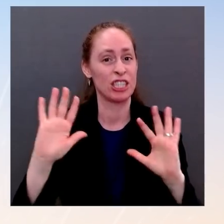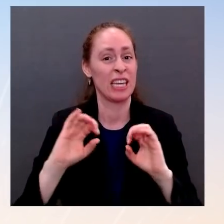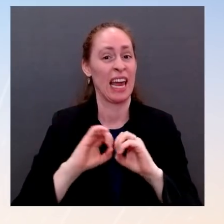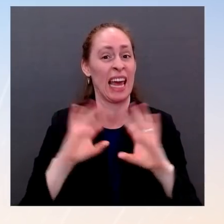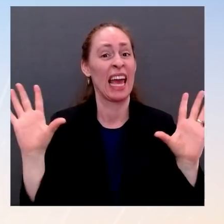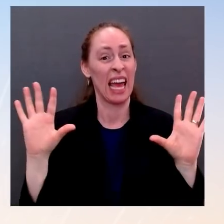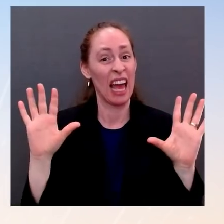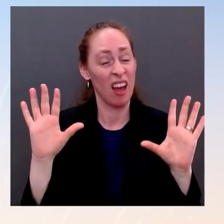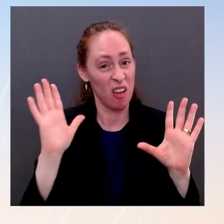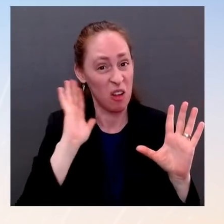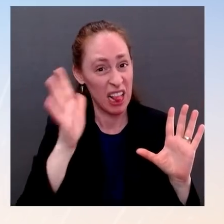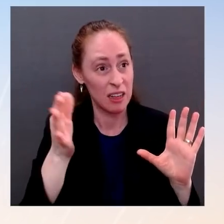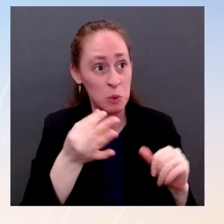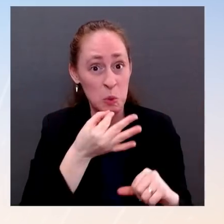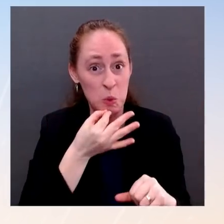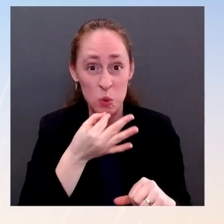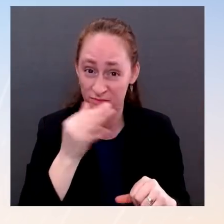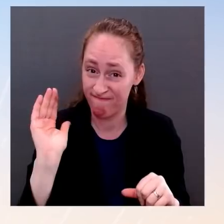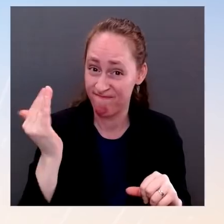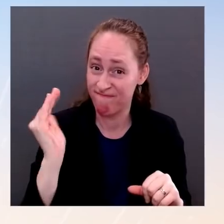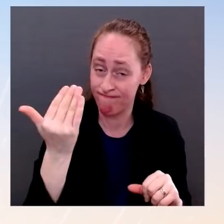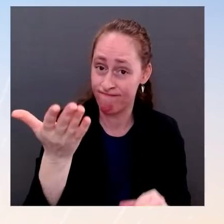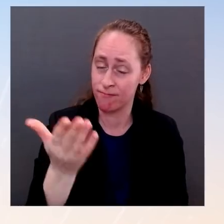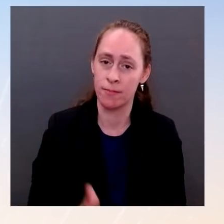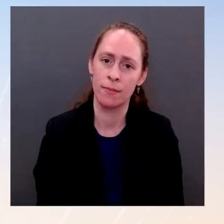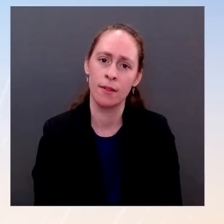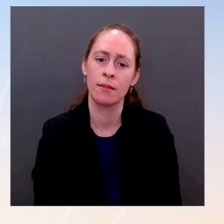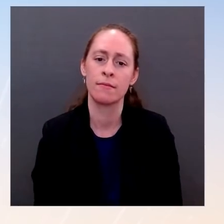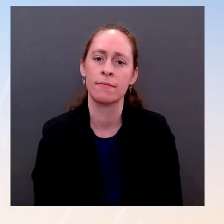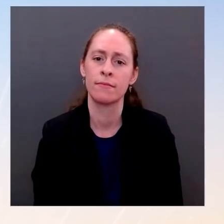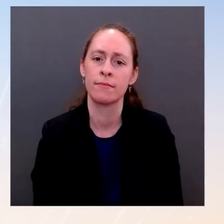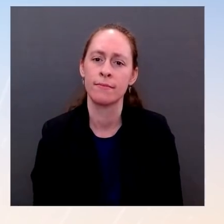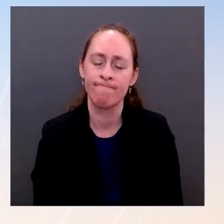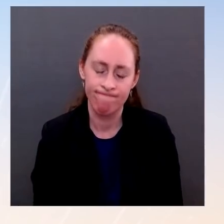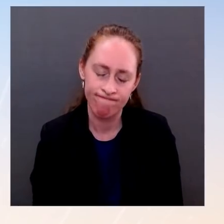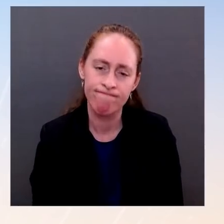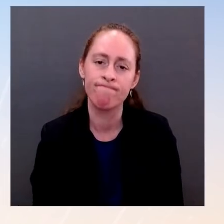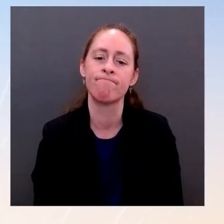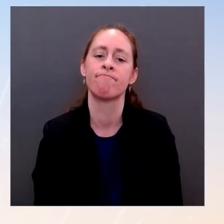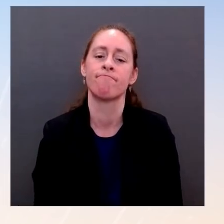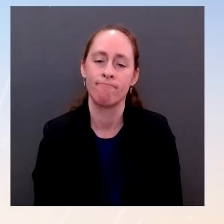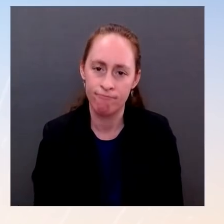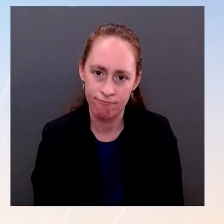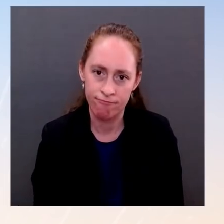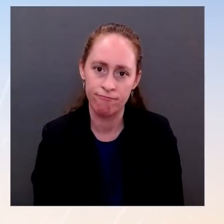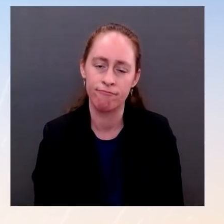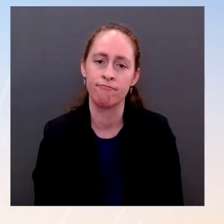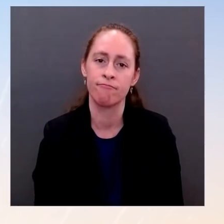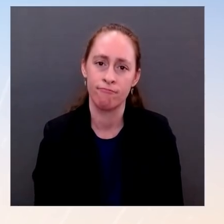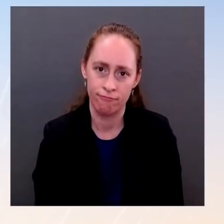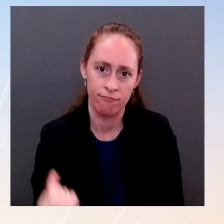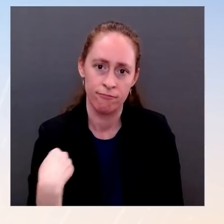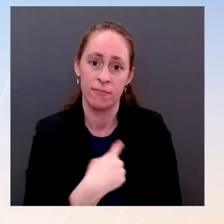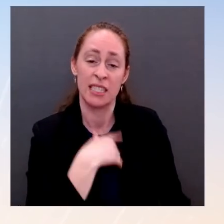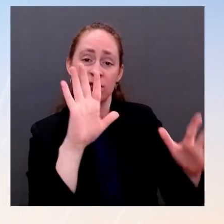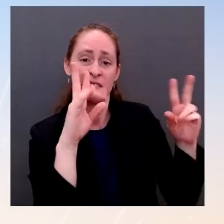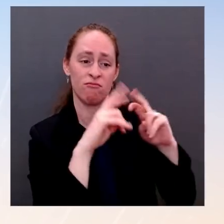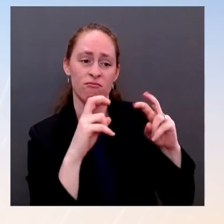for the distributed denial-of-service attacks that occurred earlier this week. And I will note that the speed with which we made